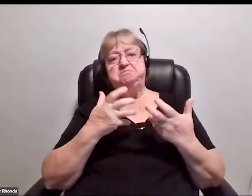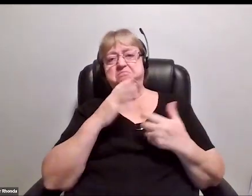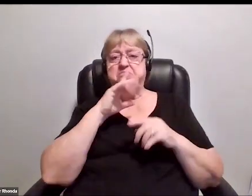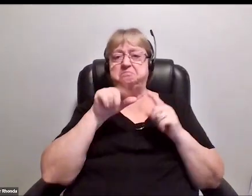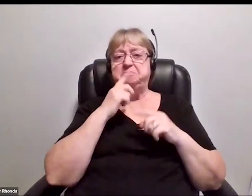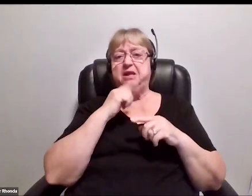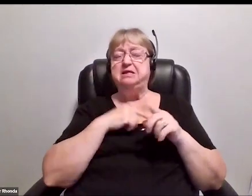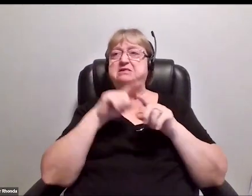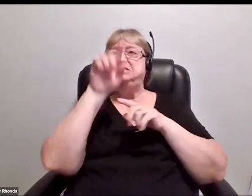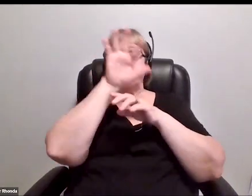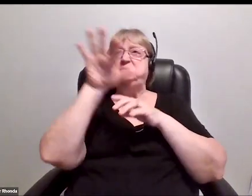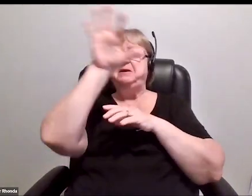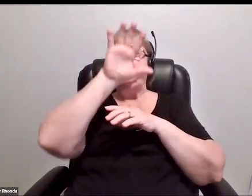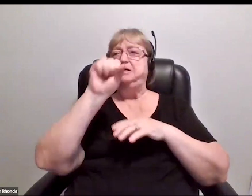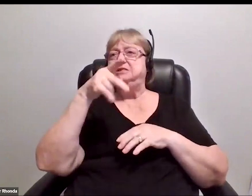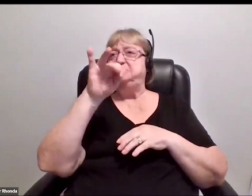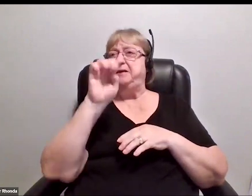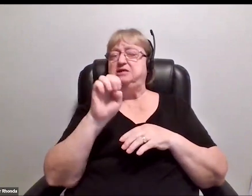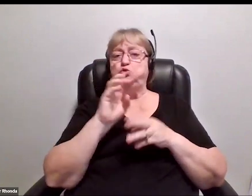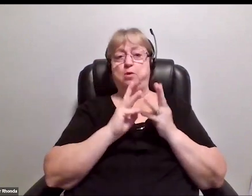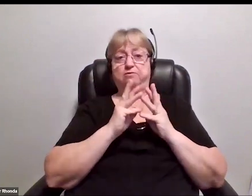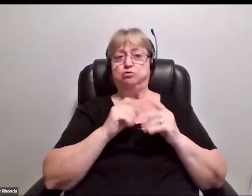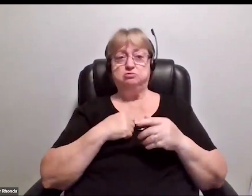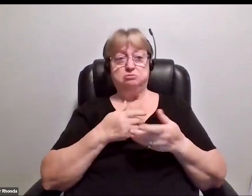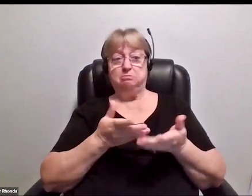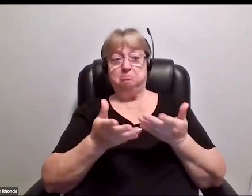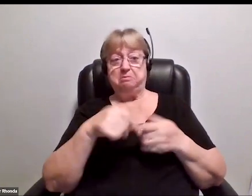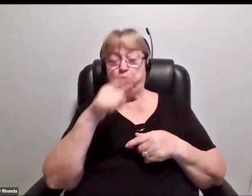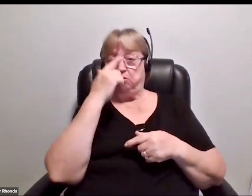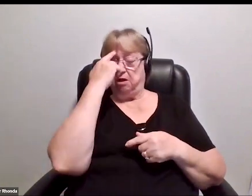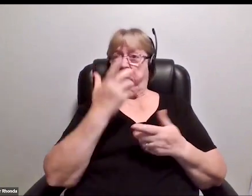Maybe you're asking why space weather? Well, quick answer.